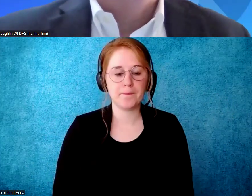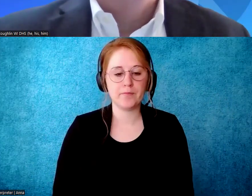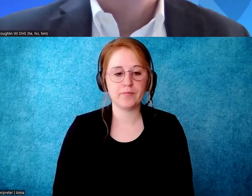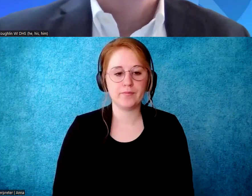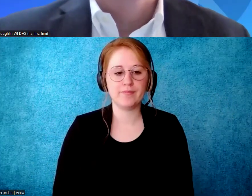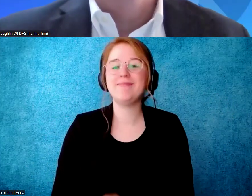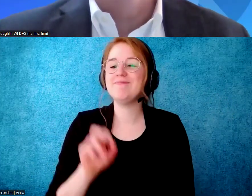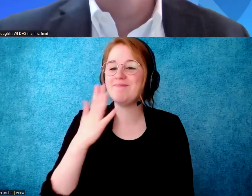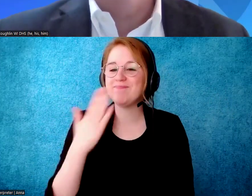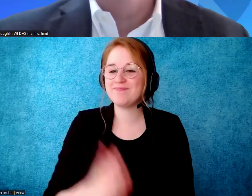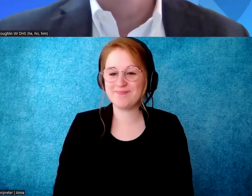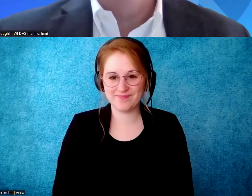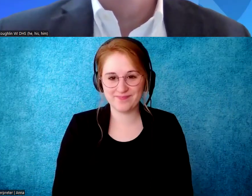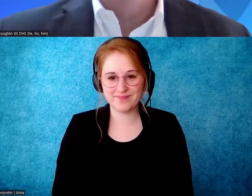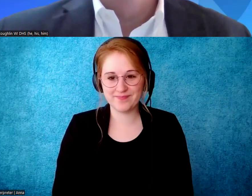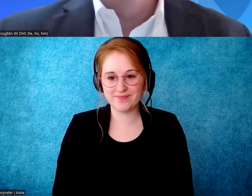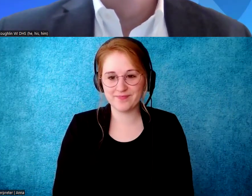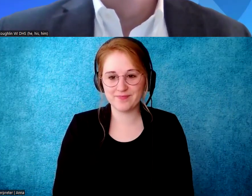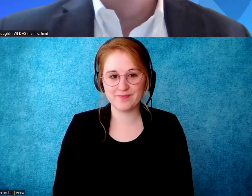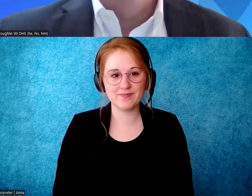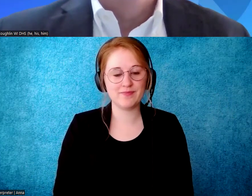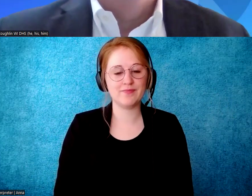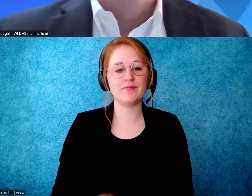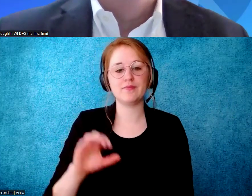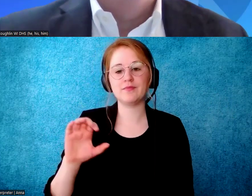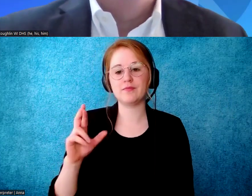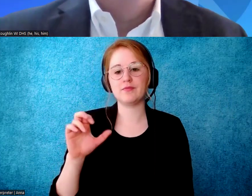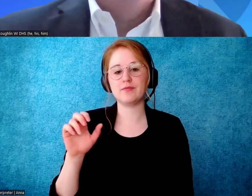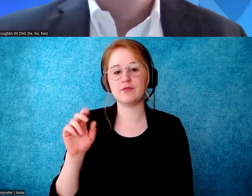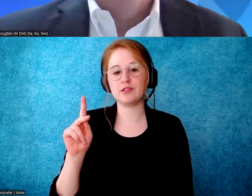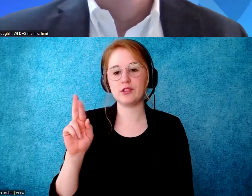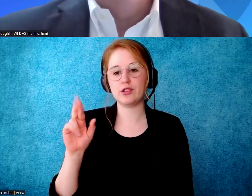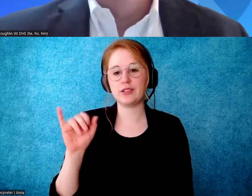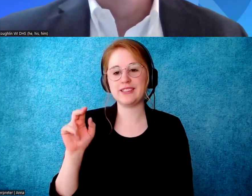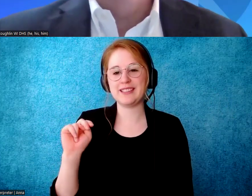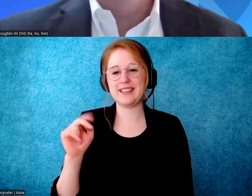Thank you. And Christine from Washington. I know there's been a little back and forth in the chat,